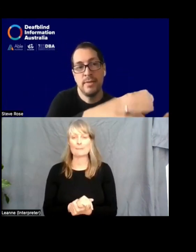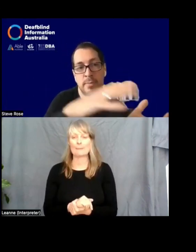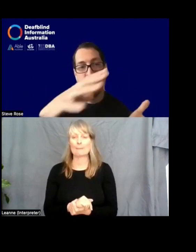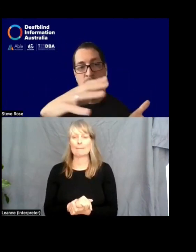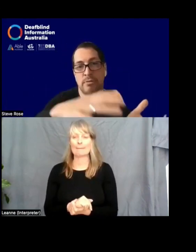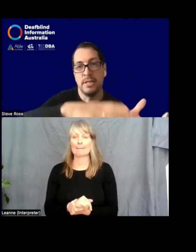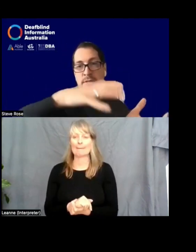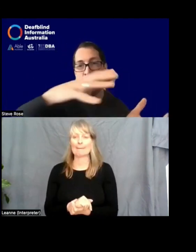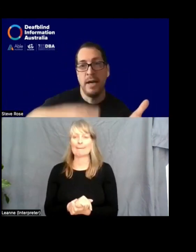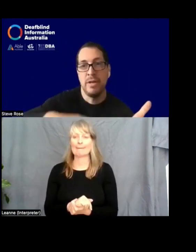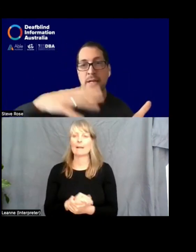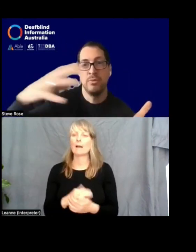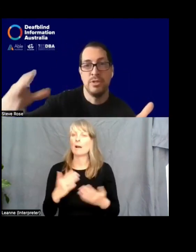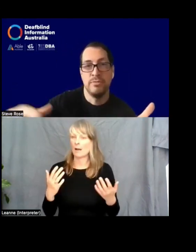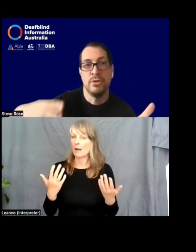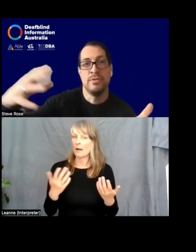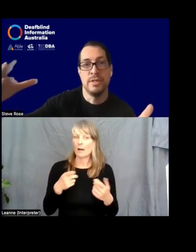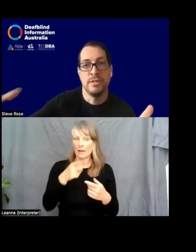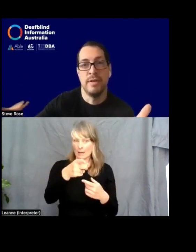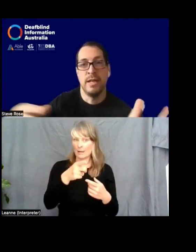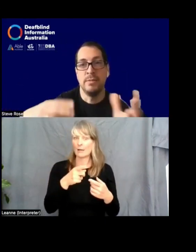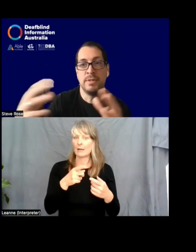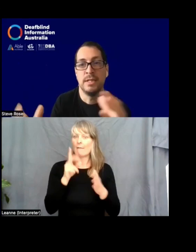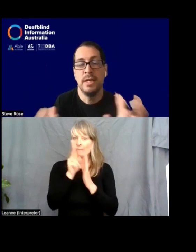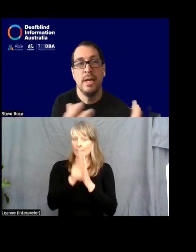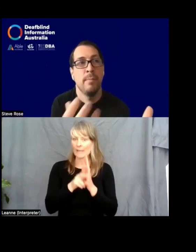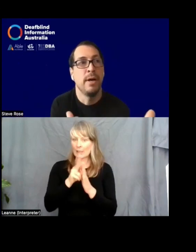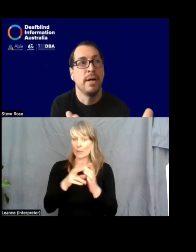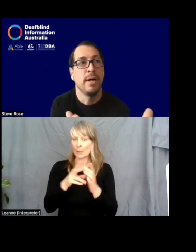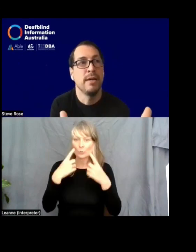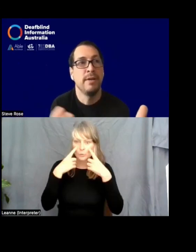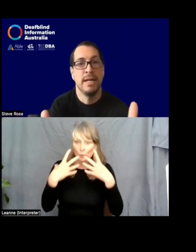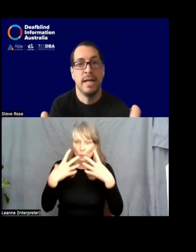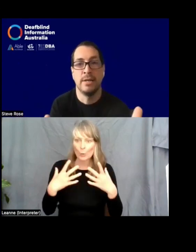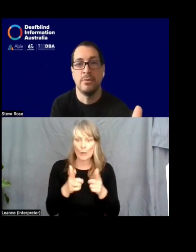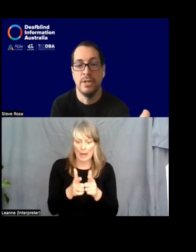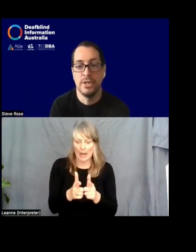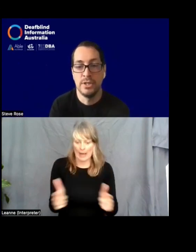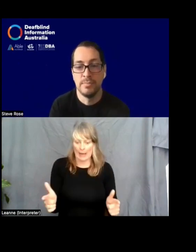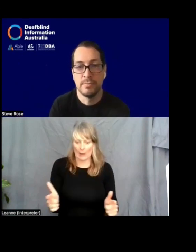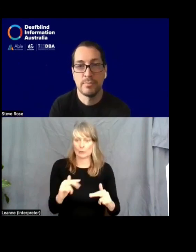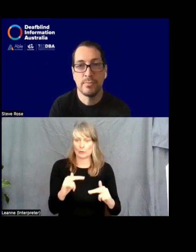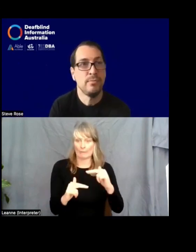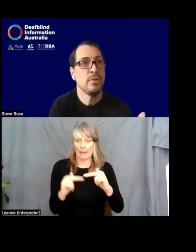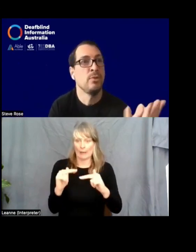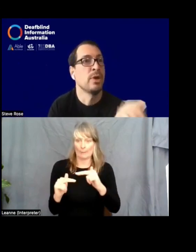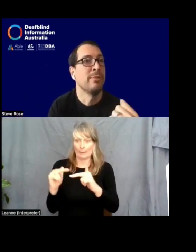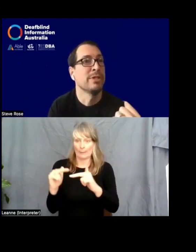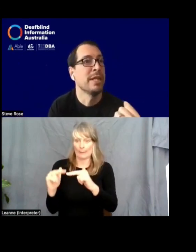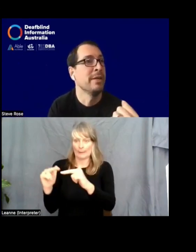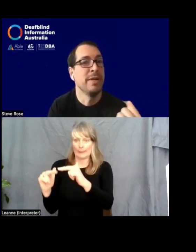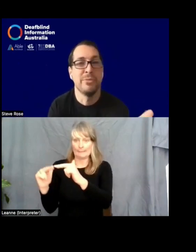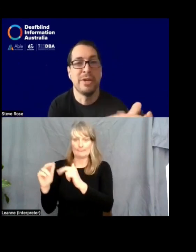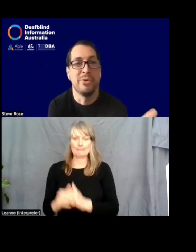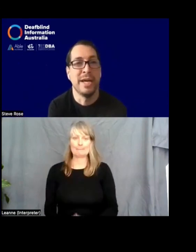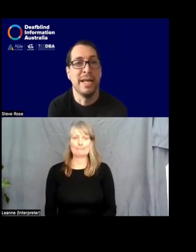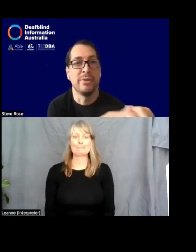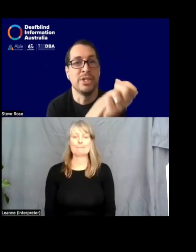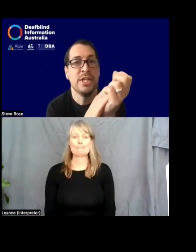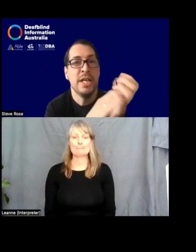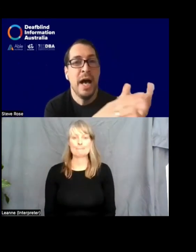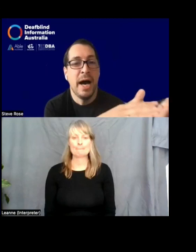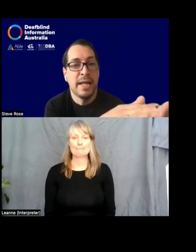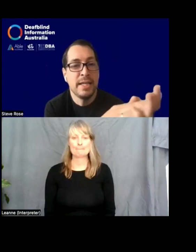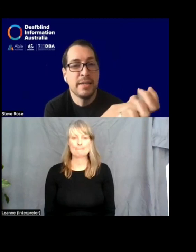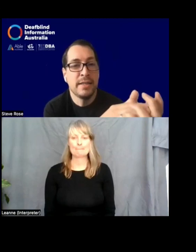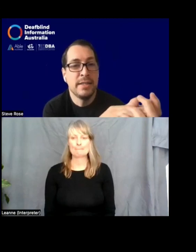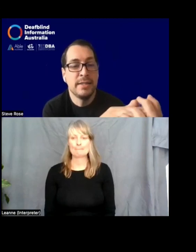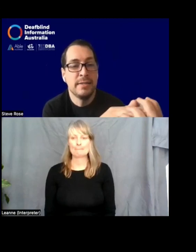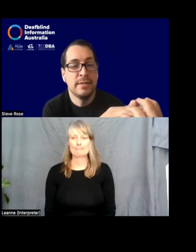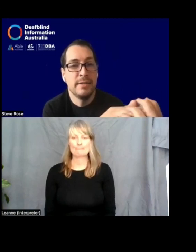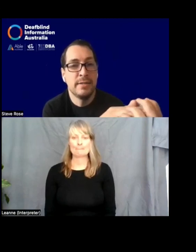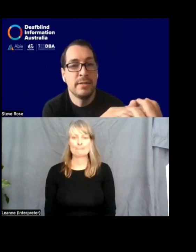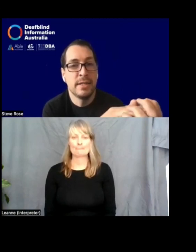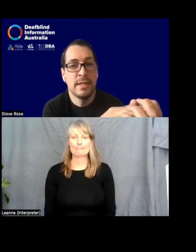that progress of how language evolves and develops and by giving language. We'll come onto that in a minute. I think the other